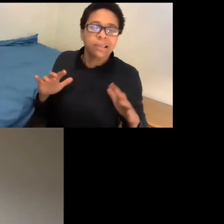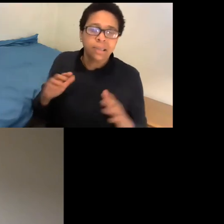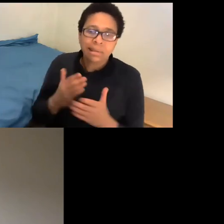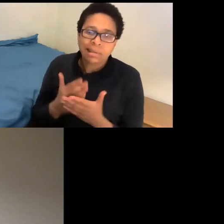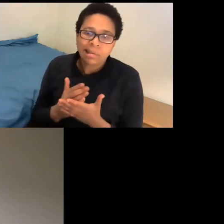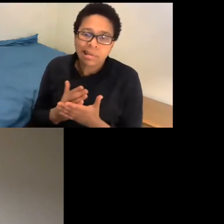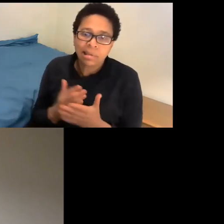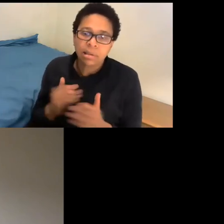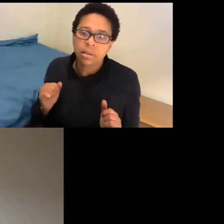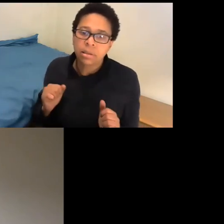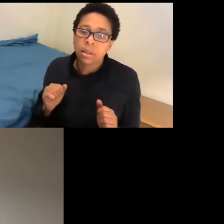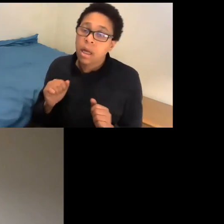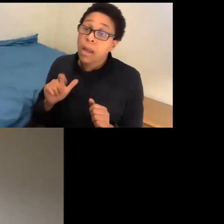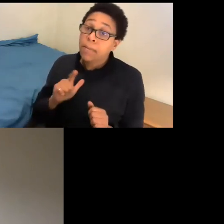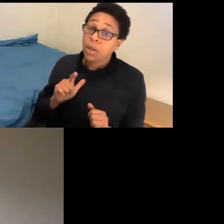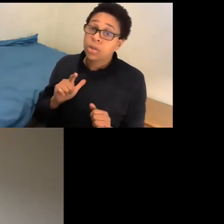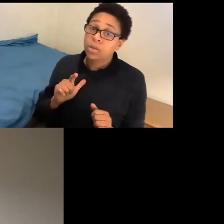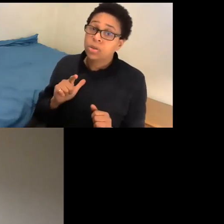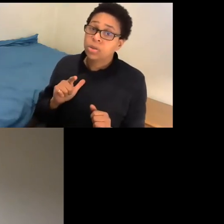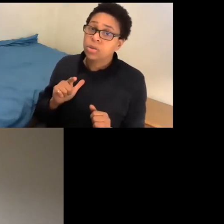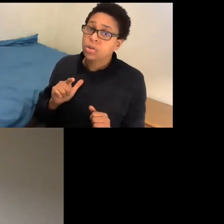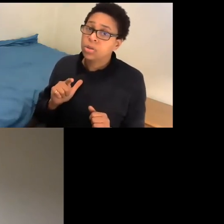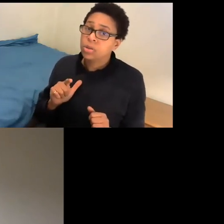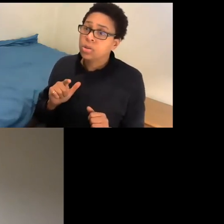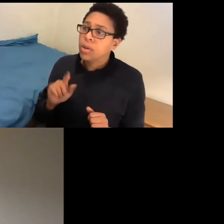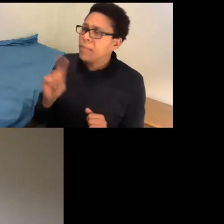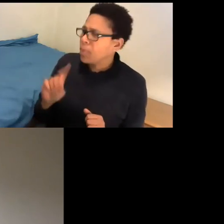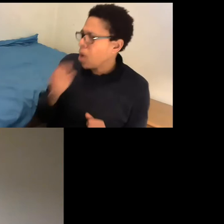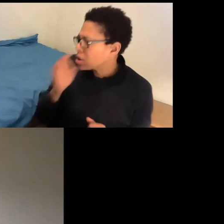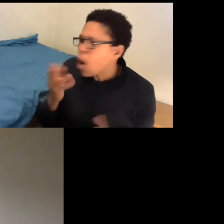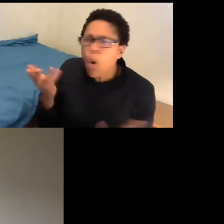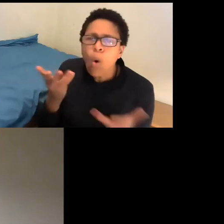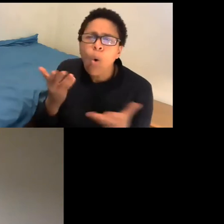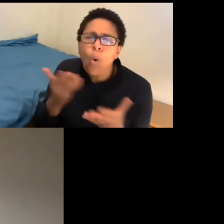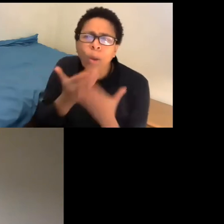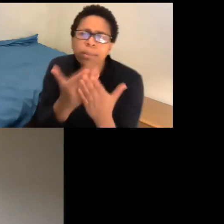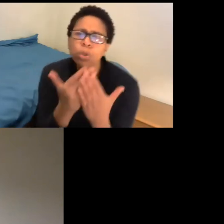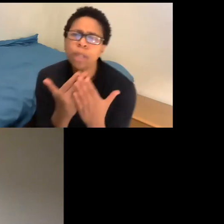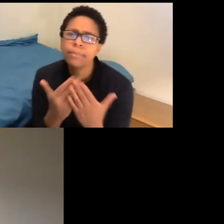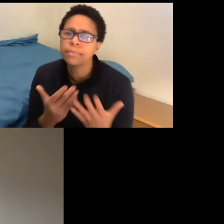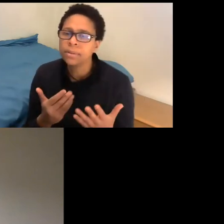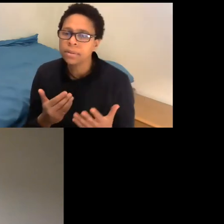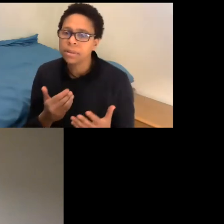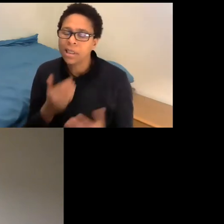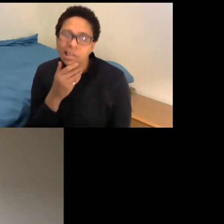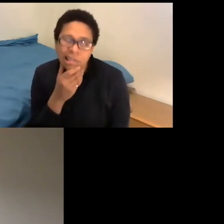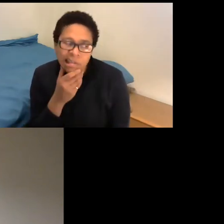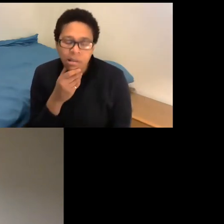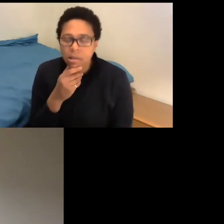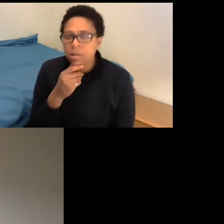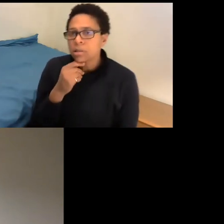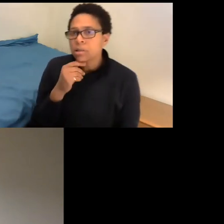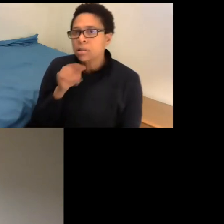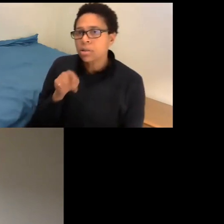will always be like, oh, where are the Muslims at? You know, so it's like you find an openly gay or openly lesbian Anglican